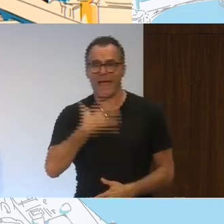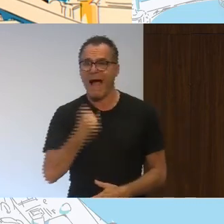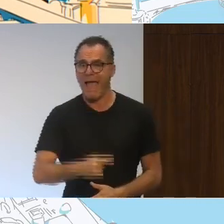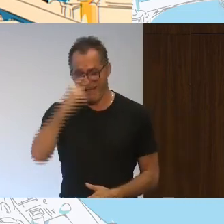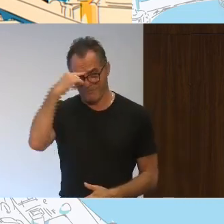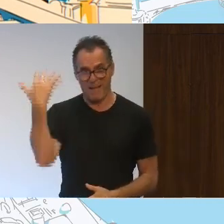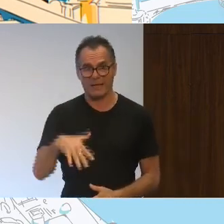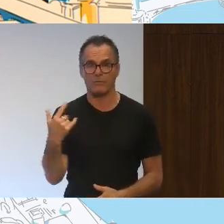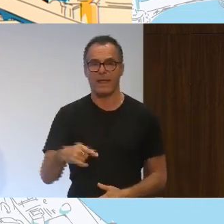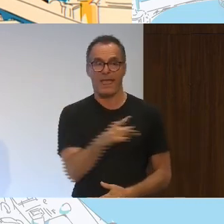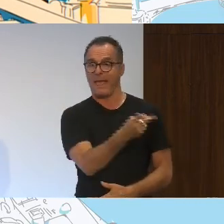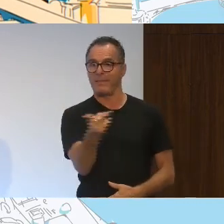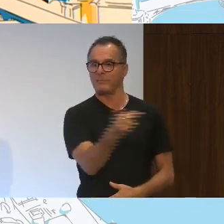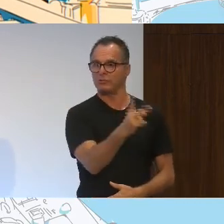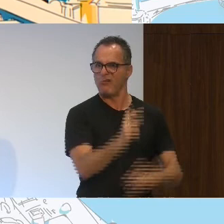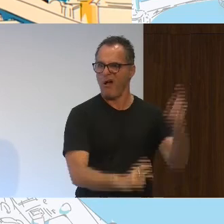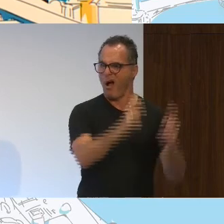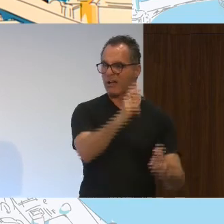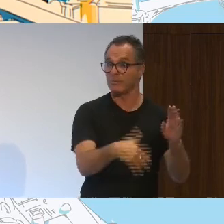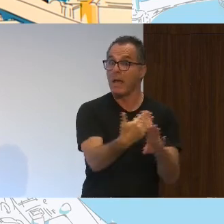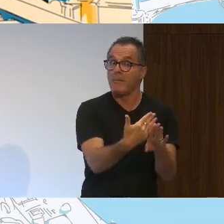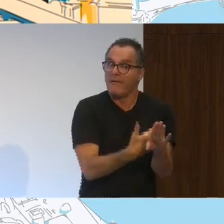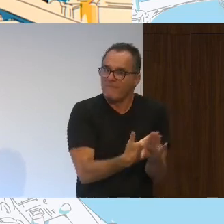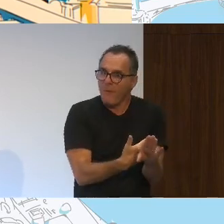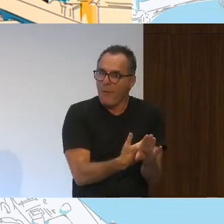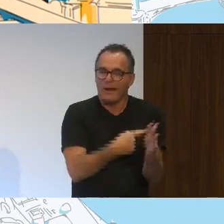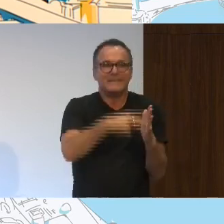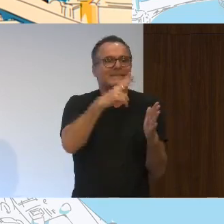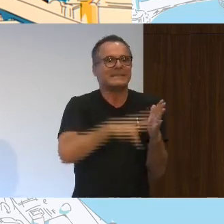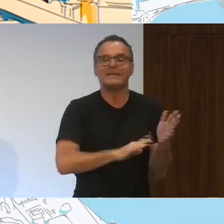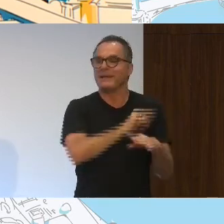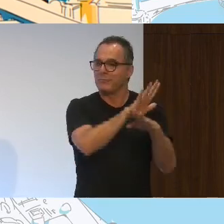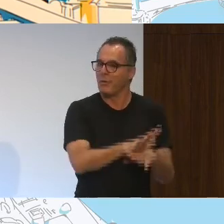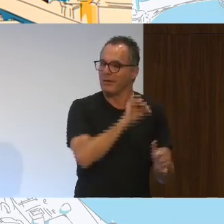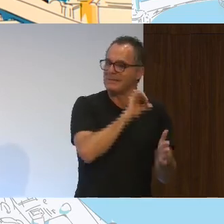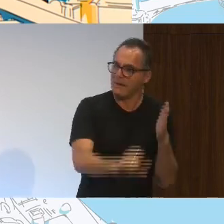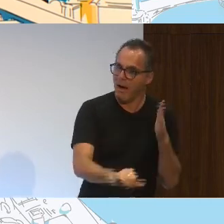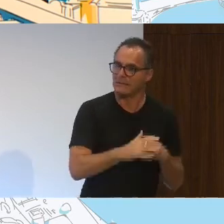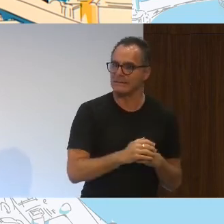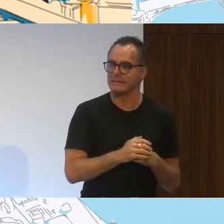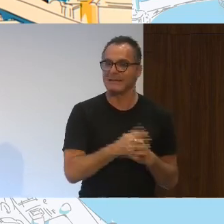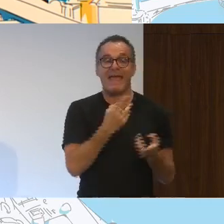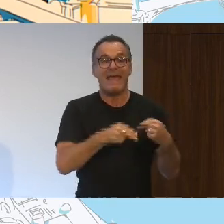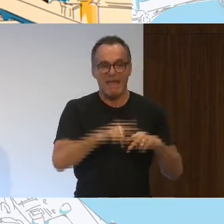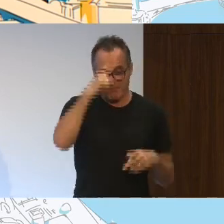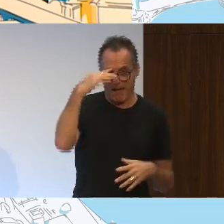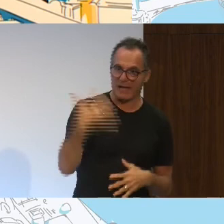And they started this argument before the television show about whether this was a worthwhile thing and so on and so forth.